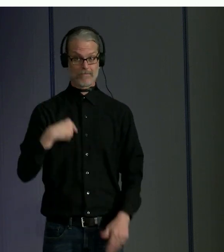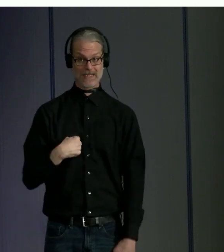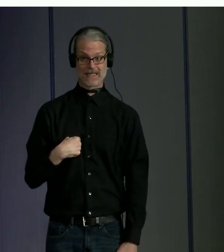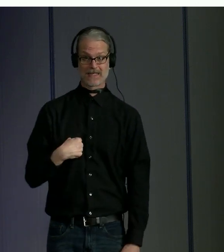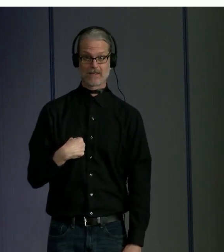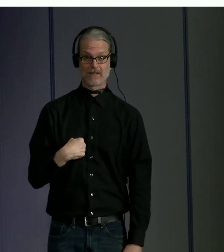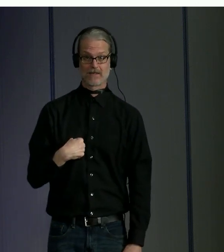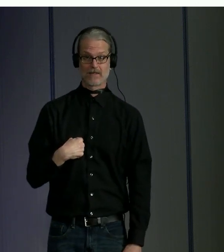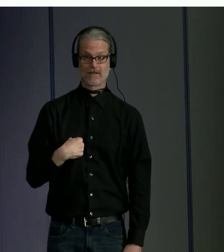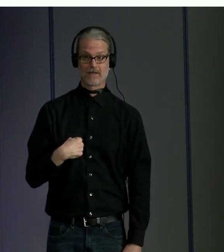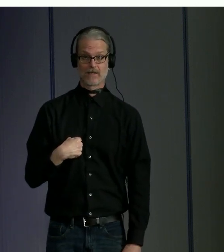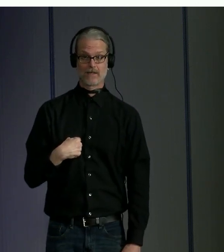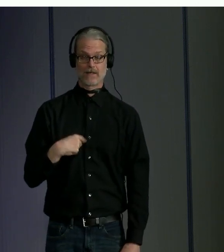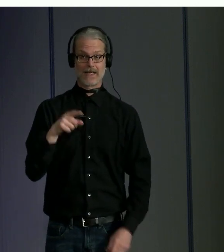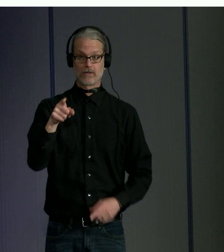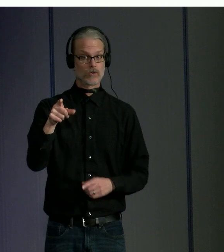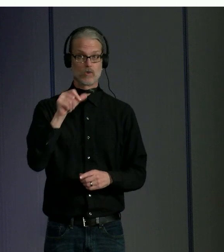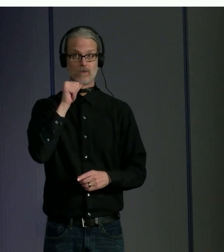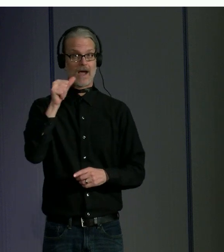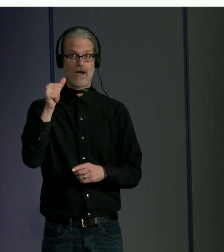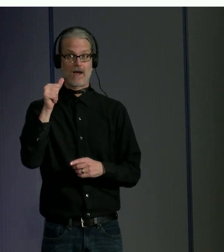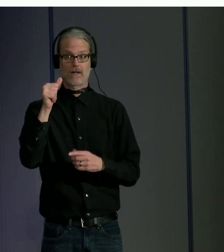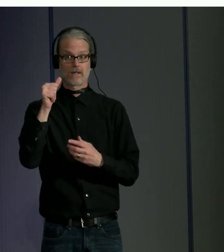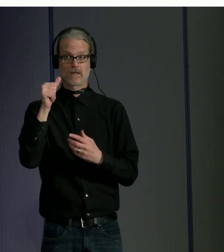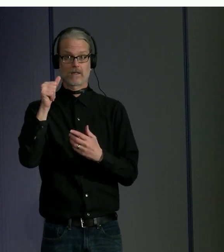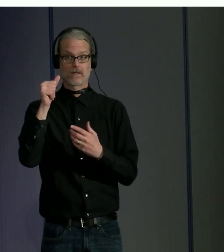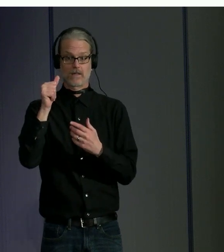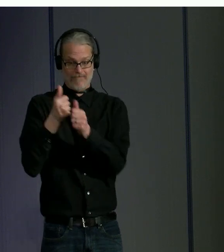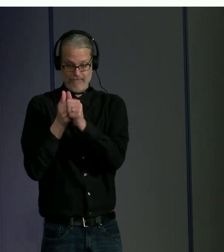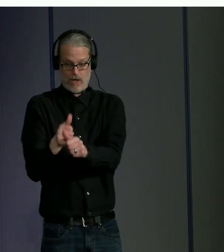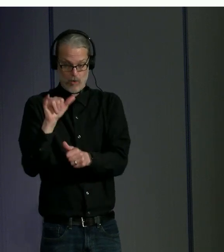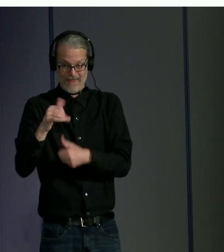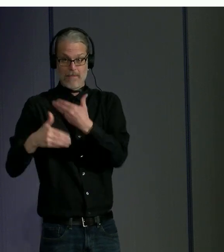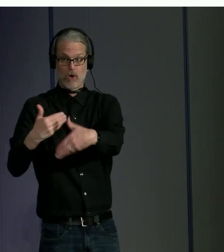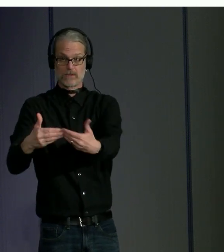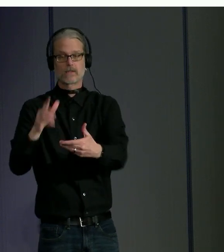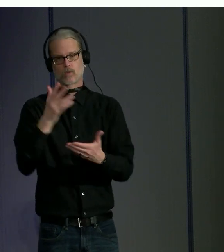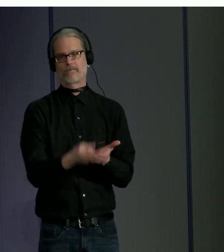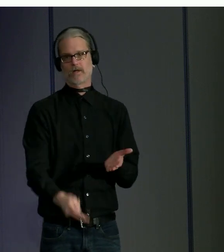think like that, you're going to fail. Get people thinking like that.